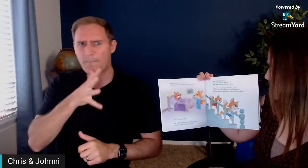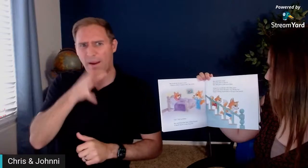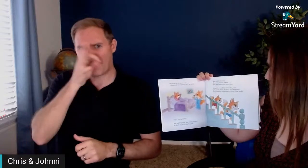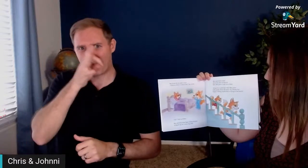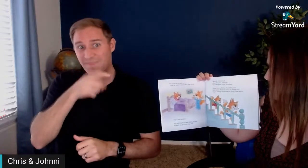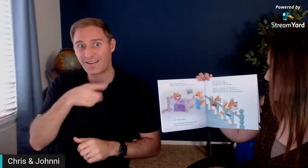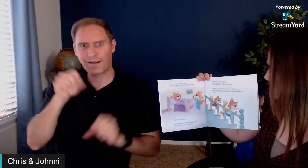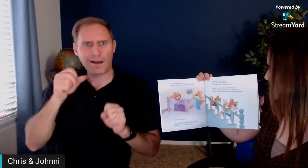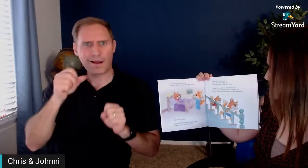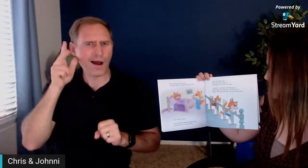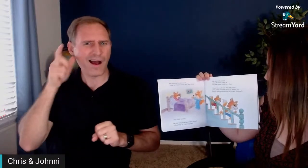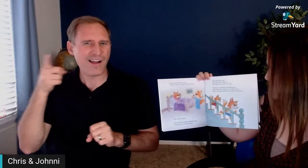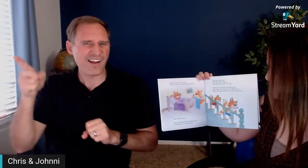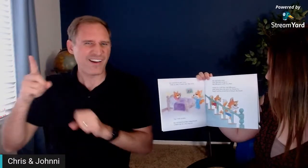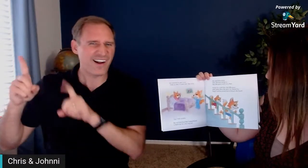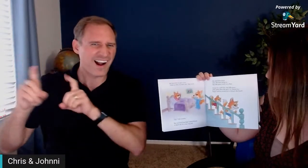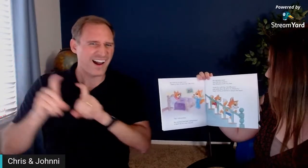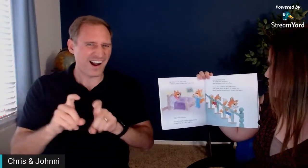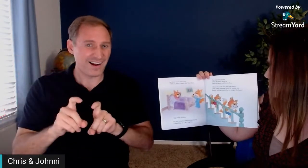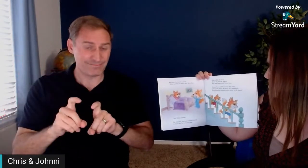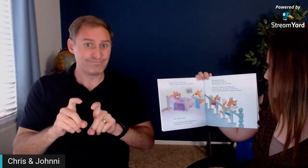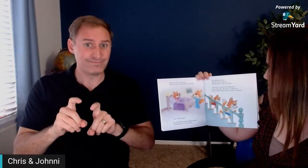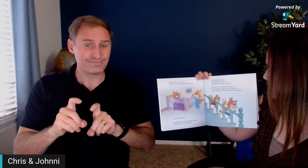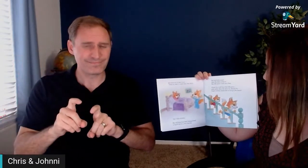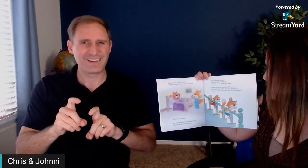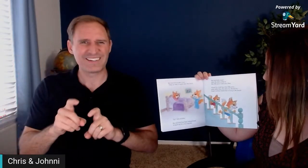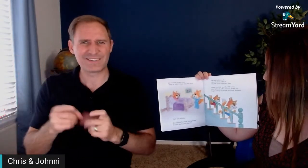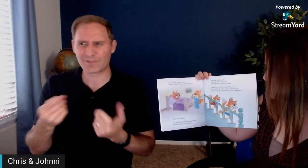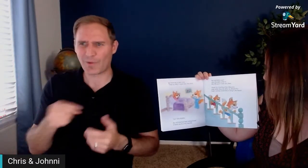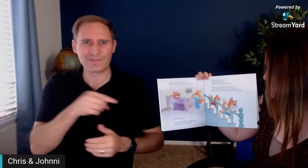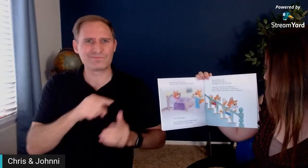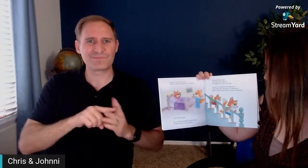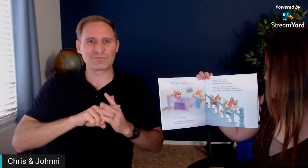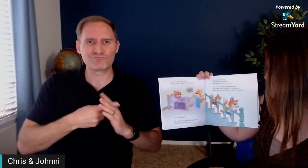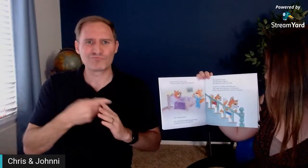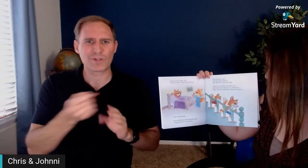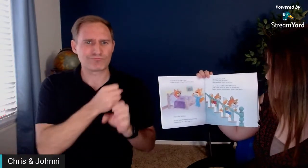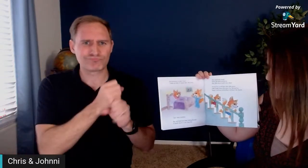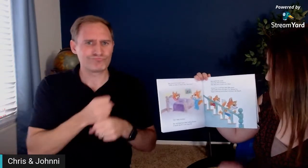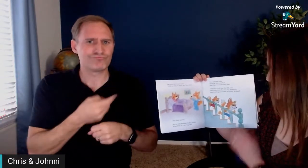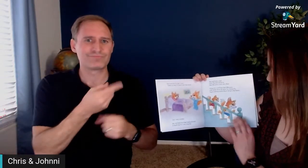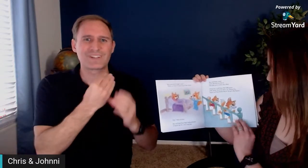paws pitter-pattered down the stairs so she began making sandwiches to bring to the beach